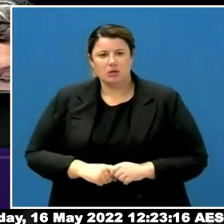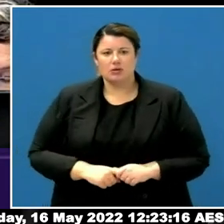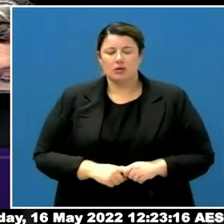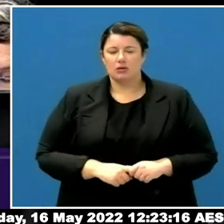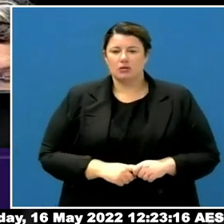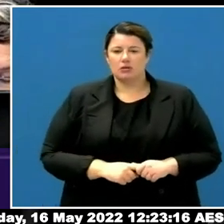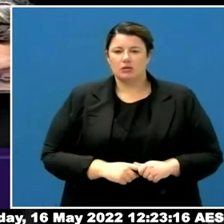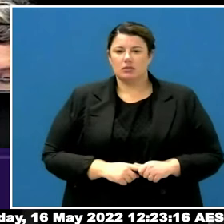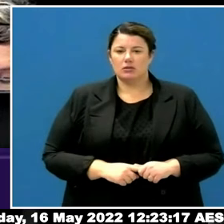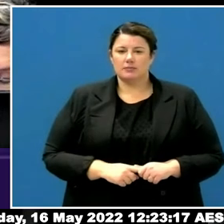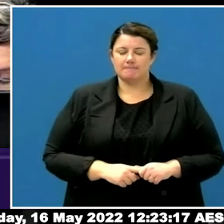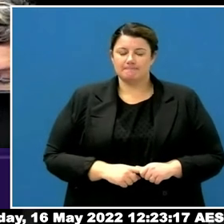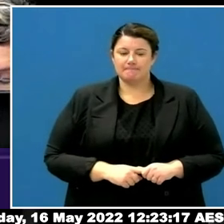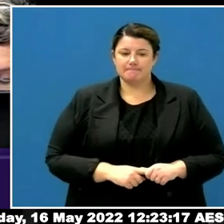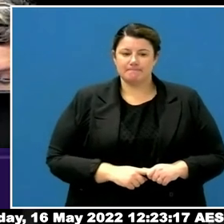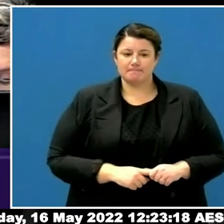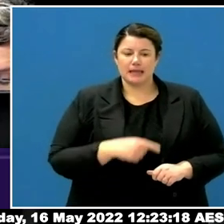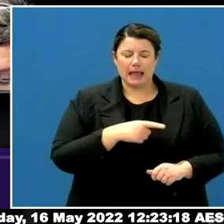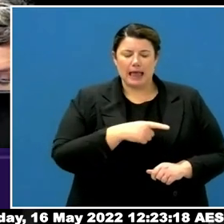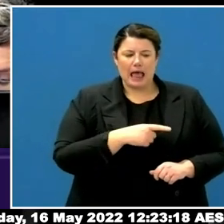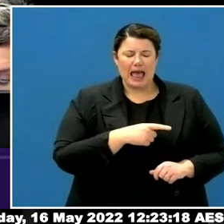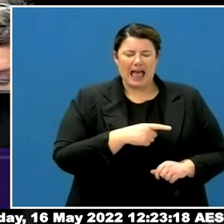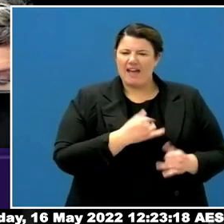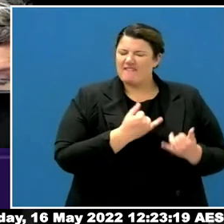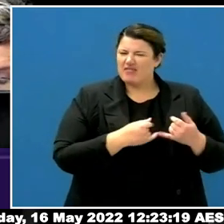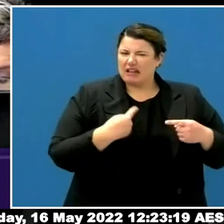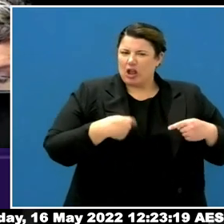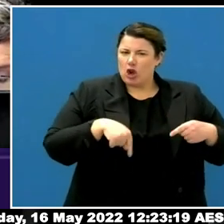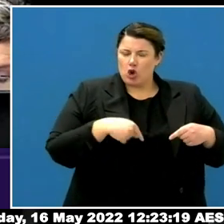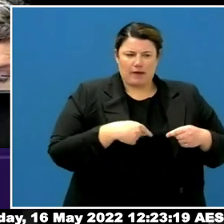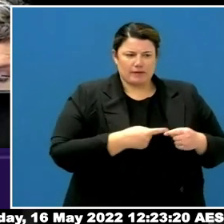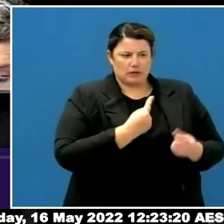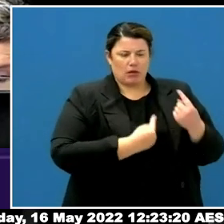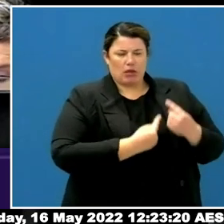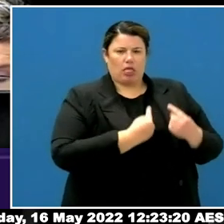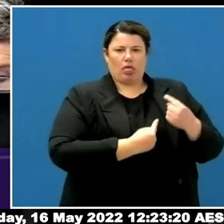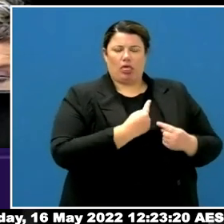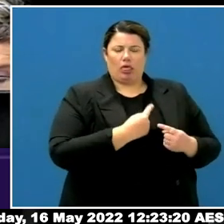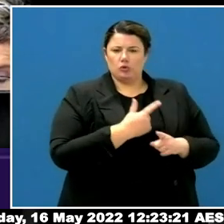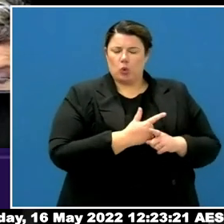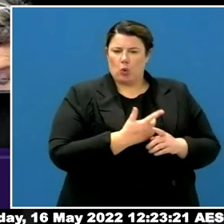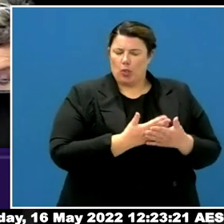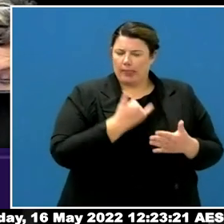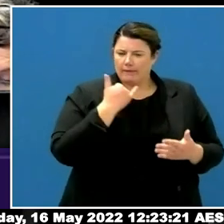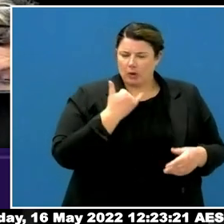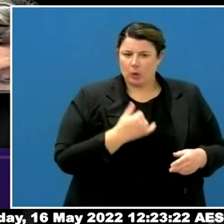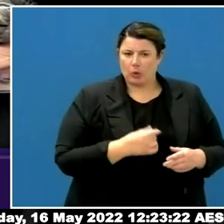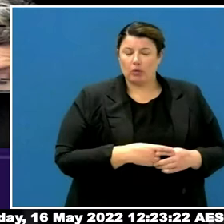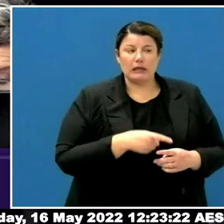He was very stuttery. He said, "I apologise for what's happened.